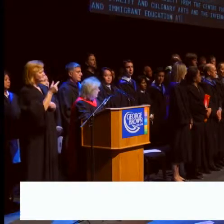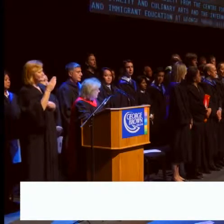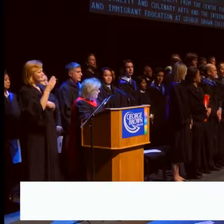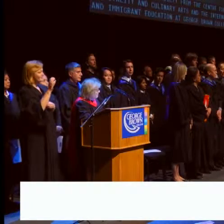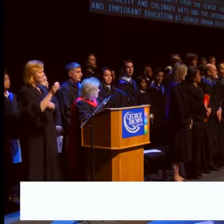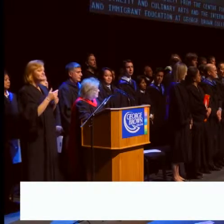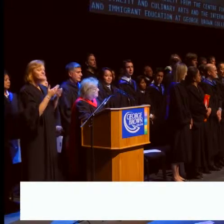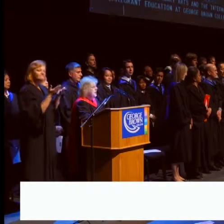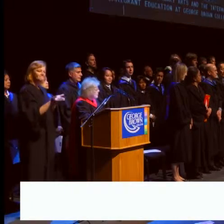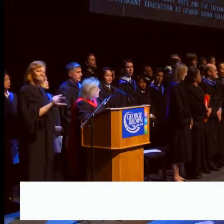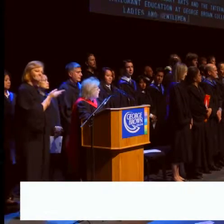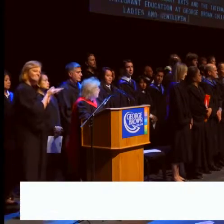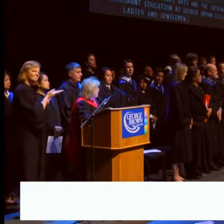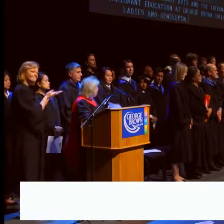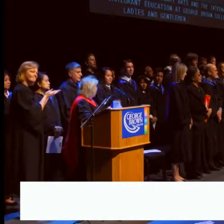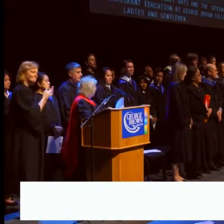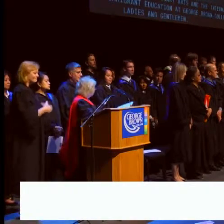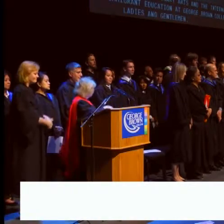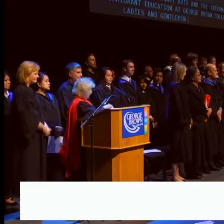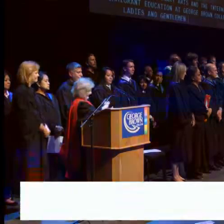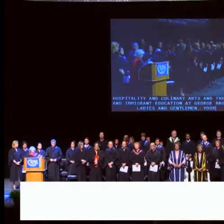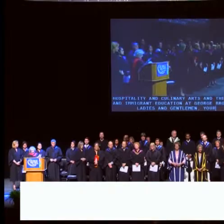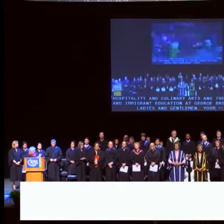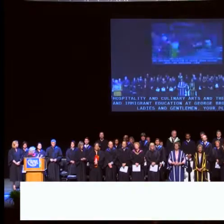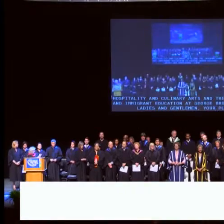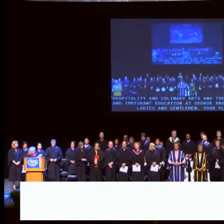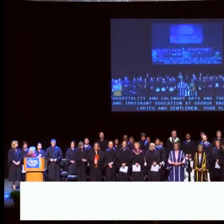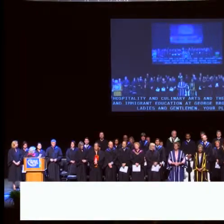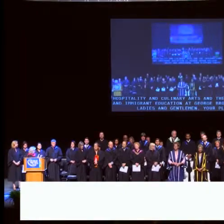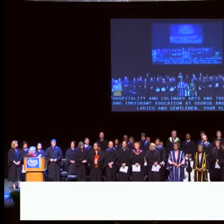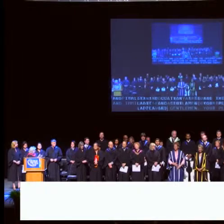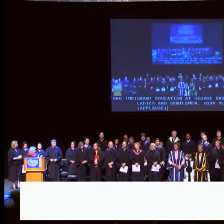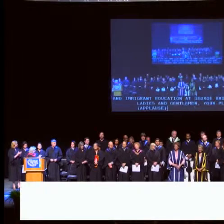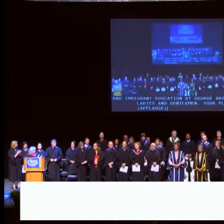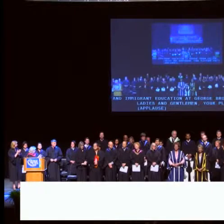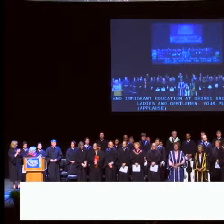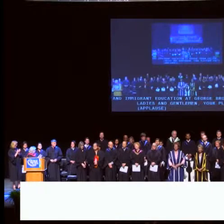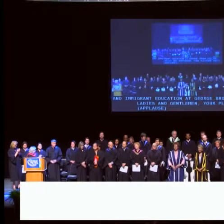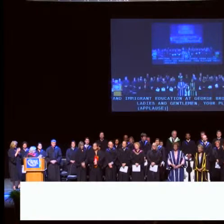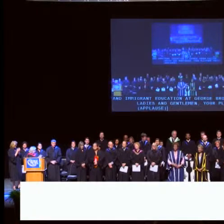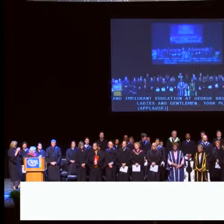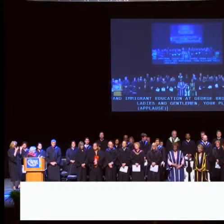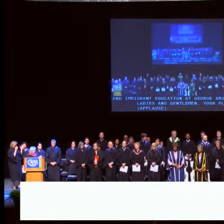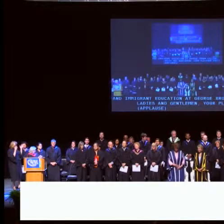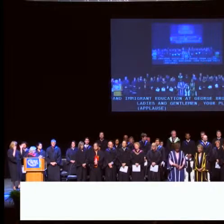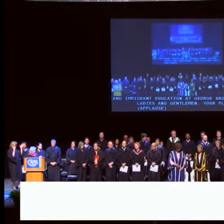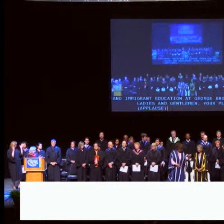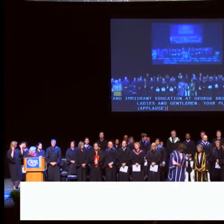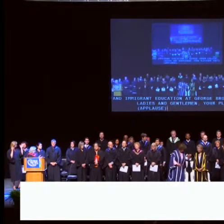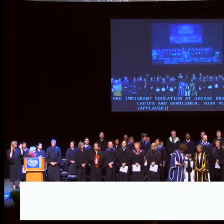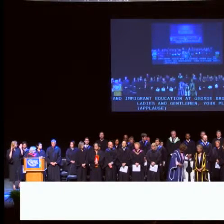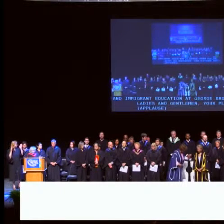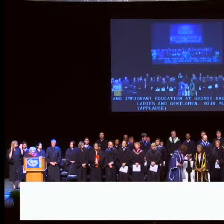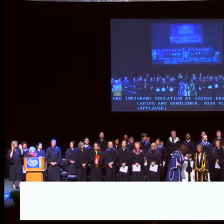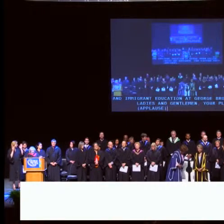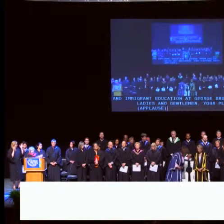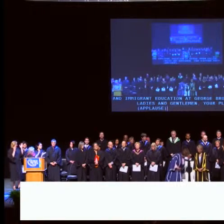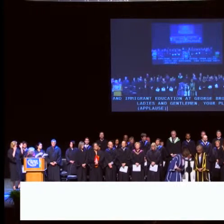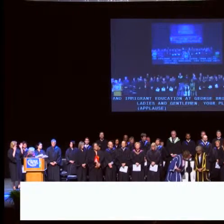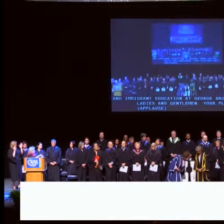LADIES AND GENTLEMEN, YOUR PLATFORM PARTY.